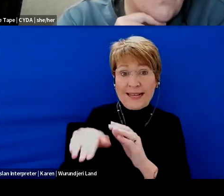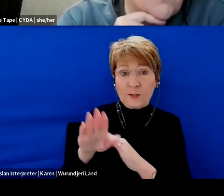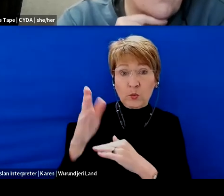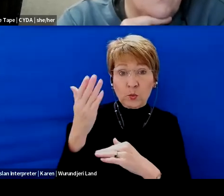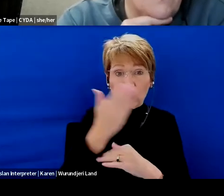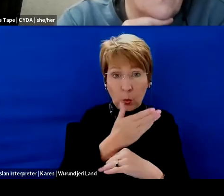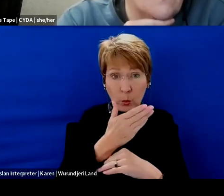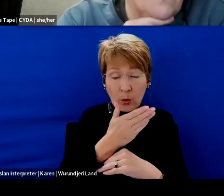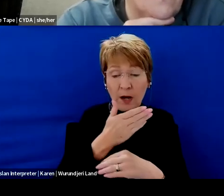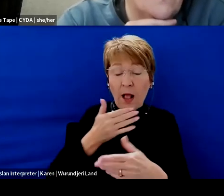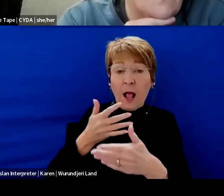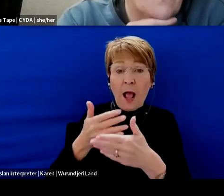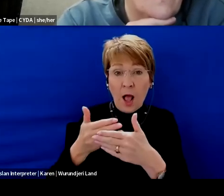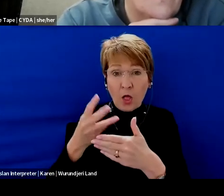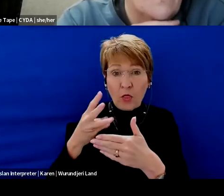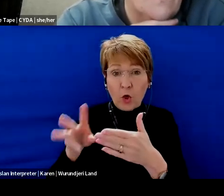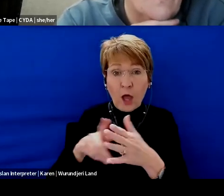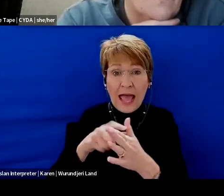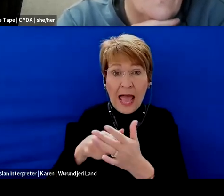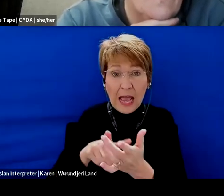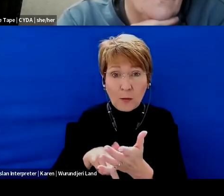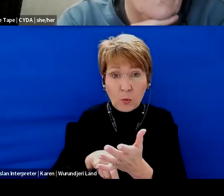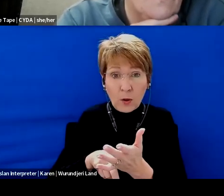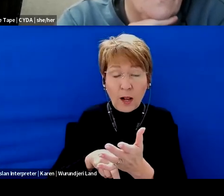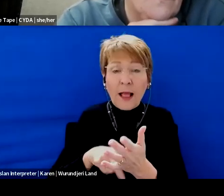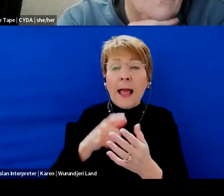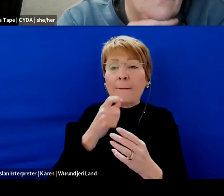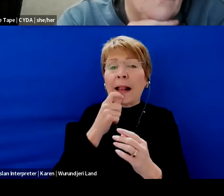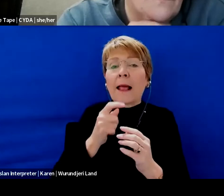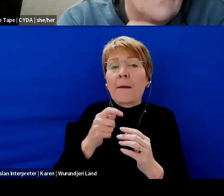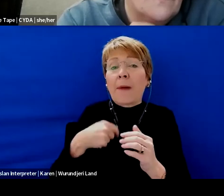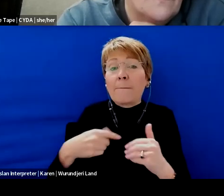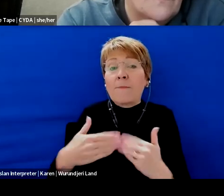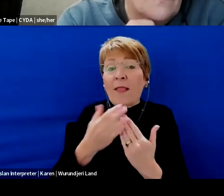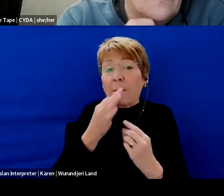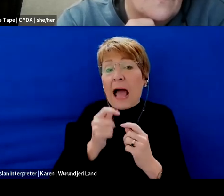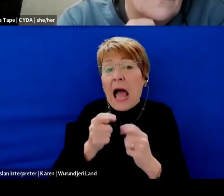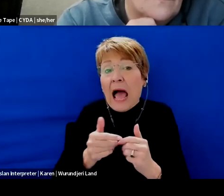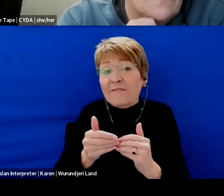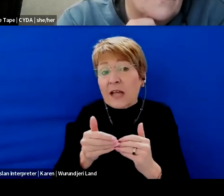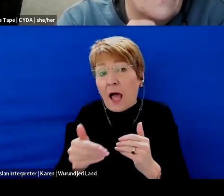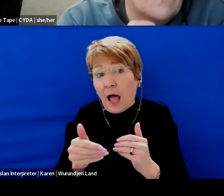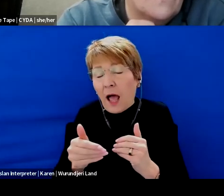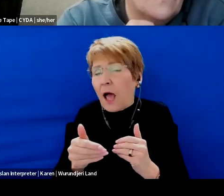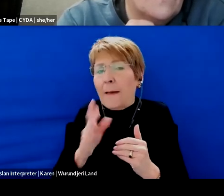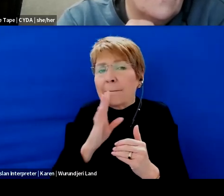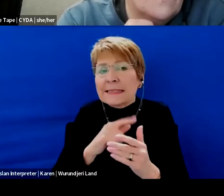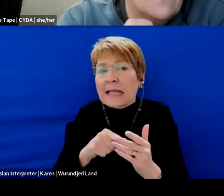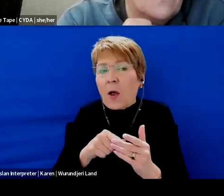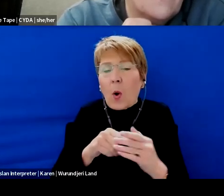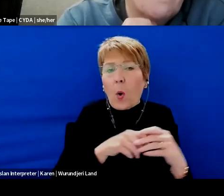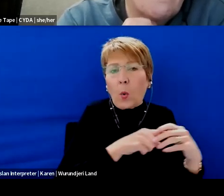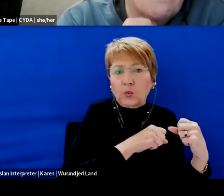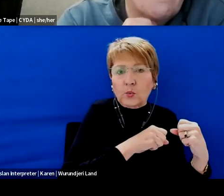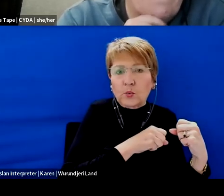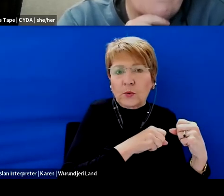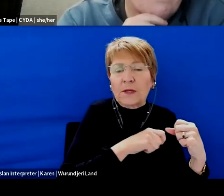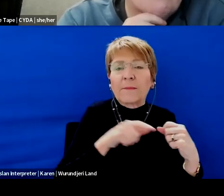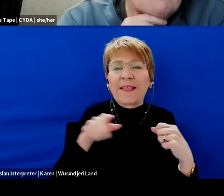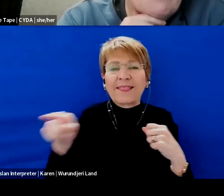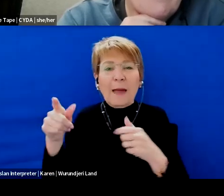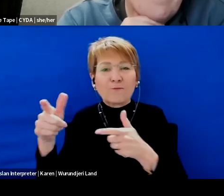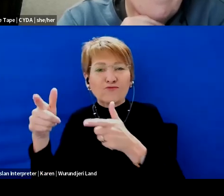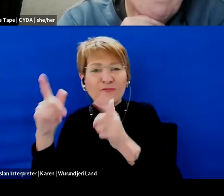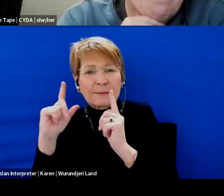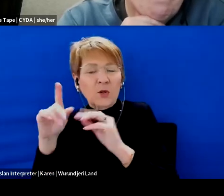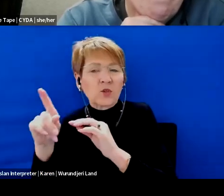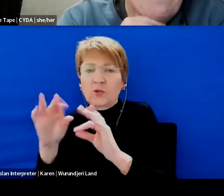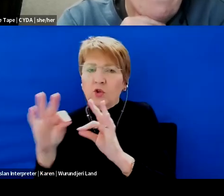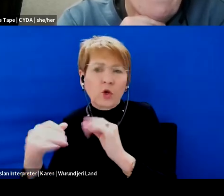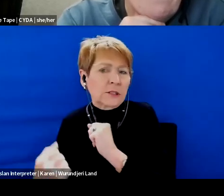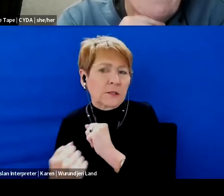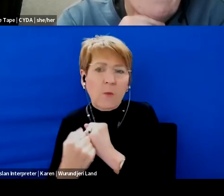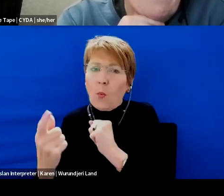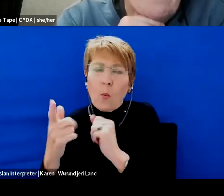And during that conversation my parents had with the principal, and I should add this principle was not a supportive principal he was absolutely horrid.